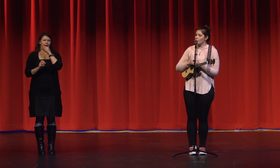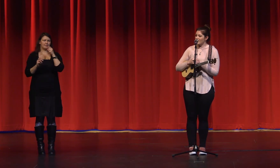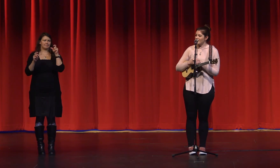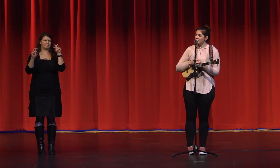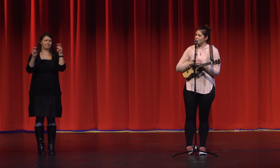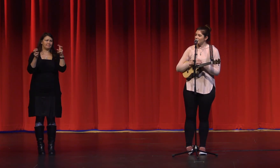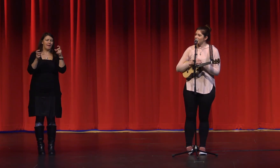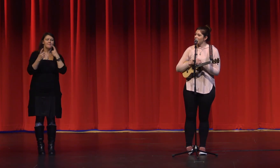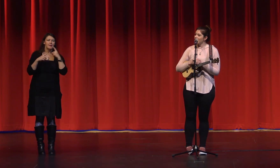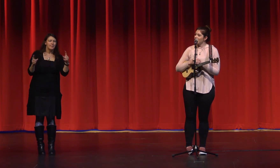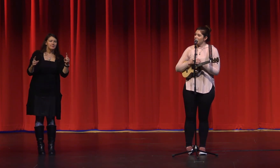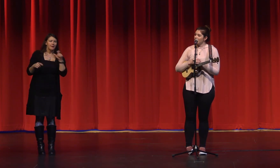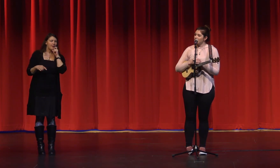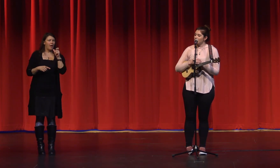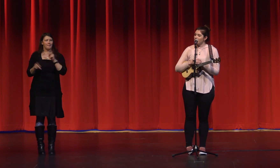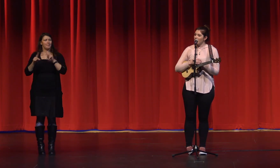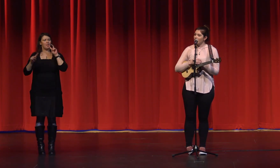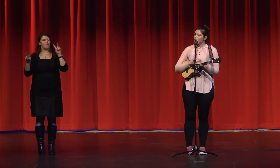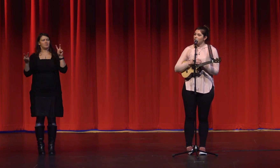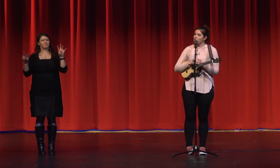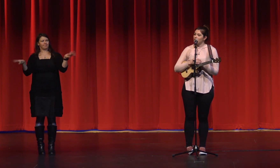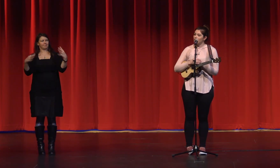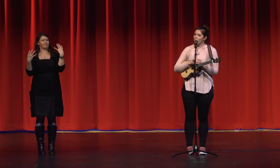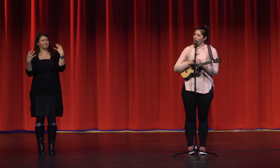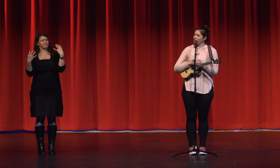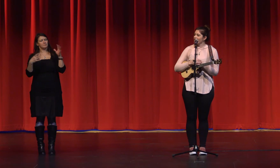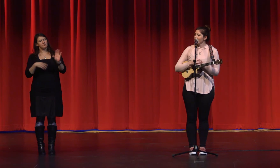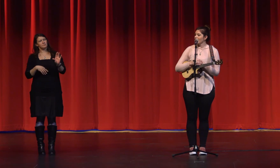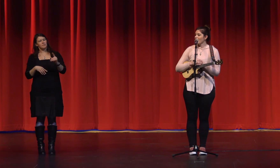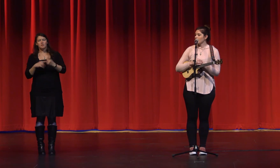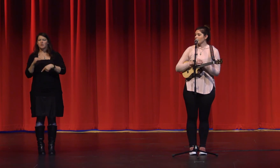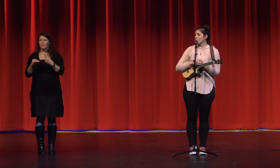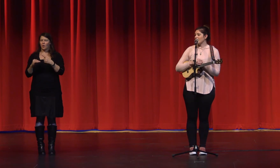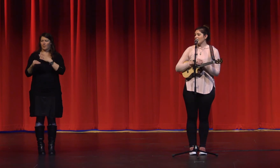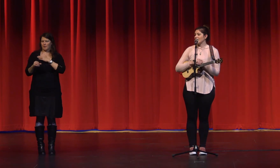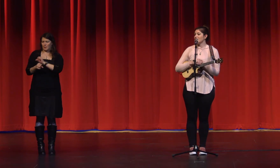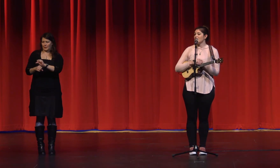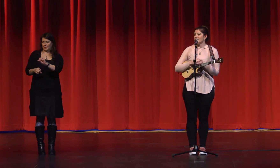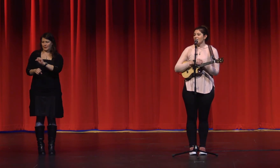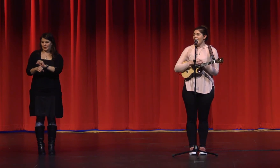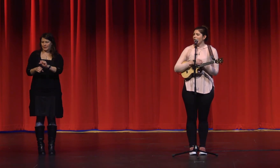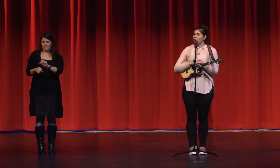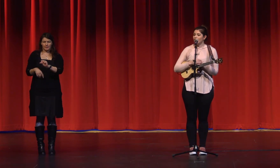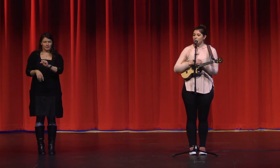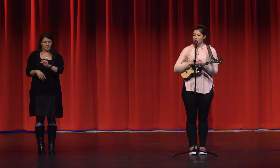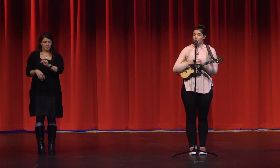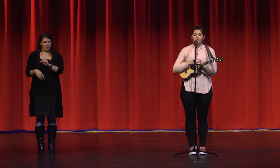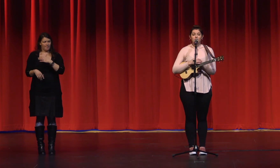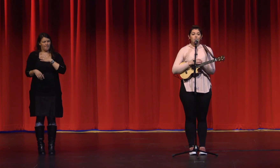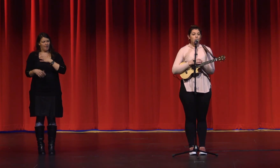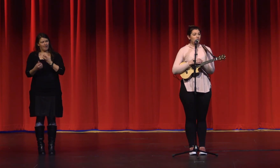recognition. It's about the work, and putting in the effort to pursue what you